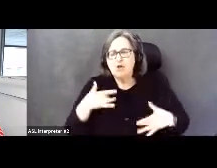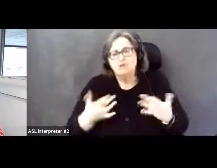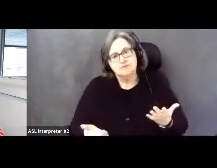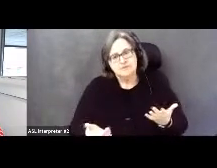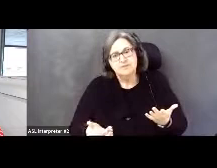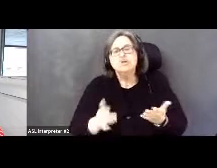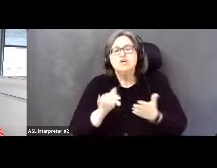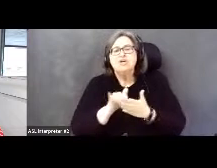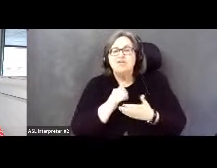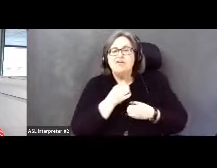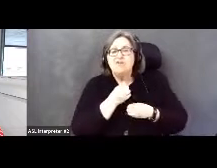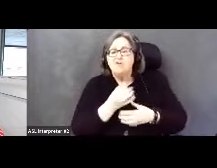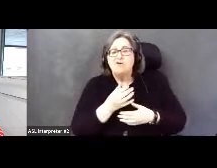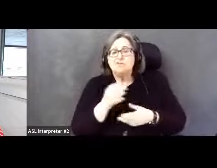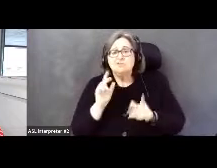them into incarceration and increased